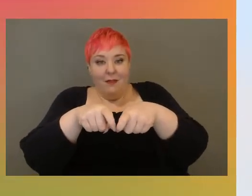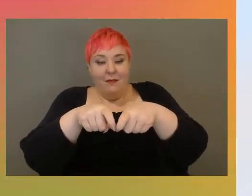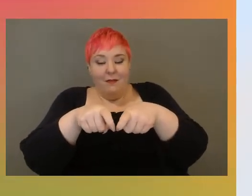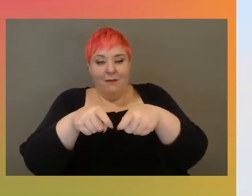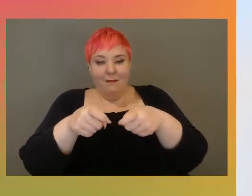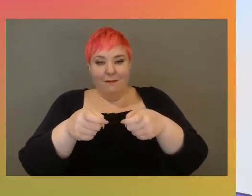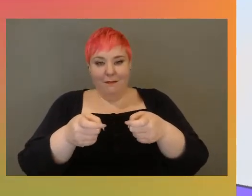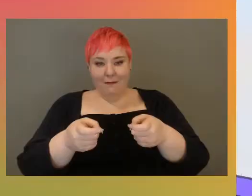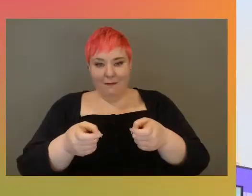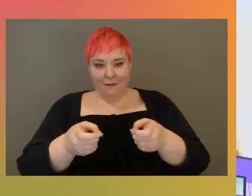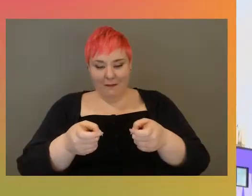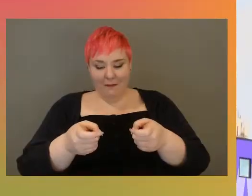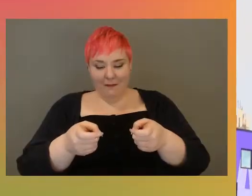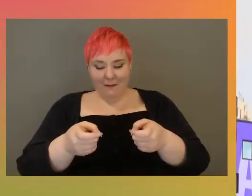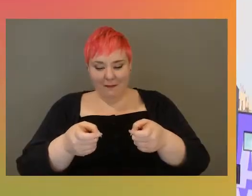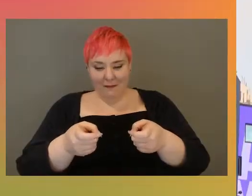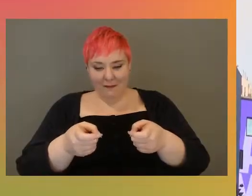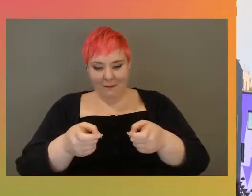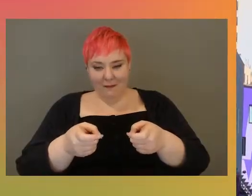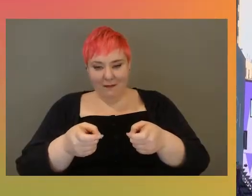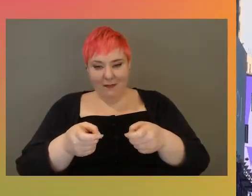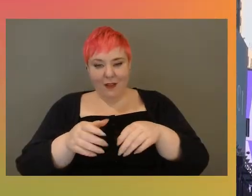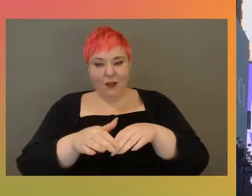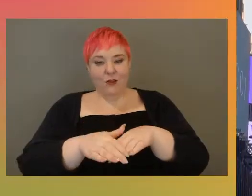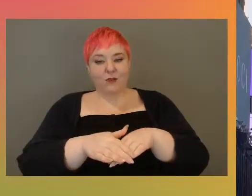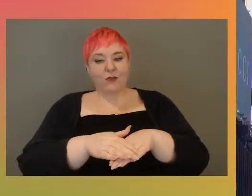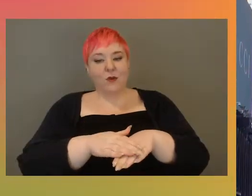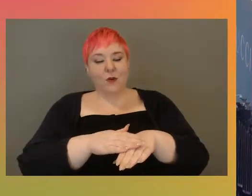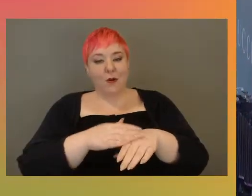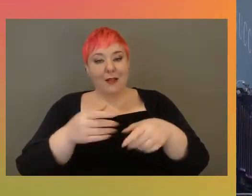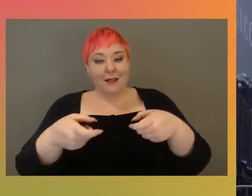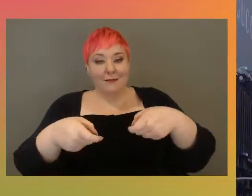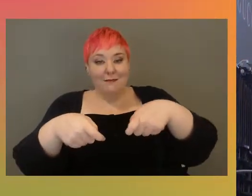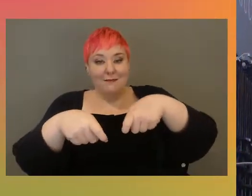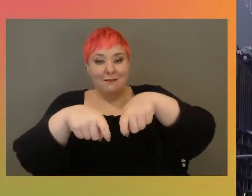BIT.